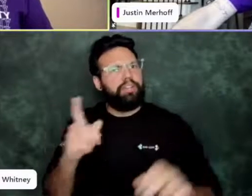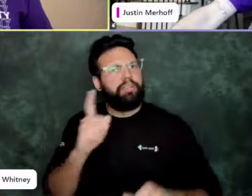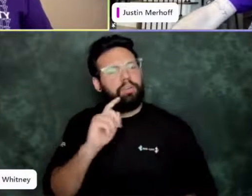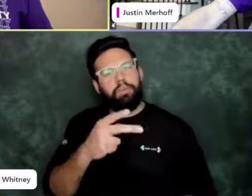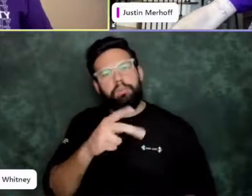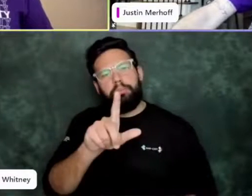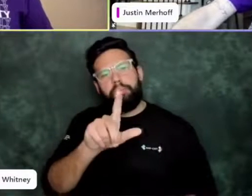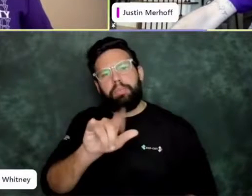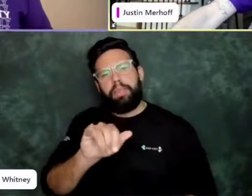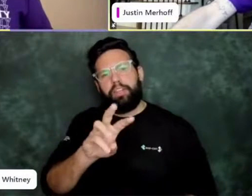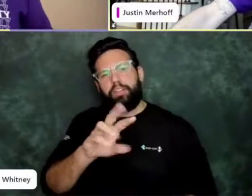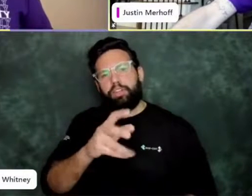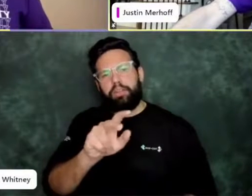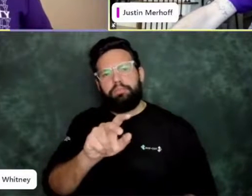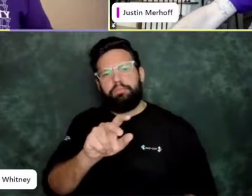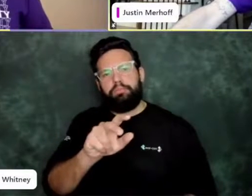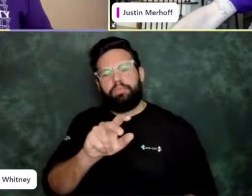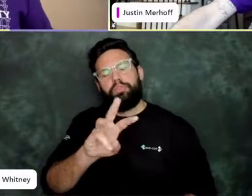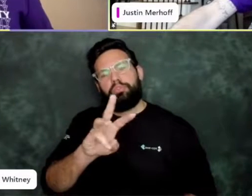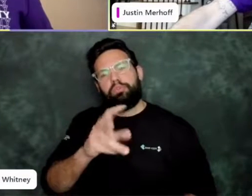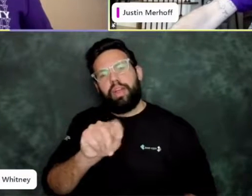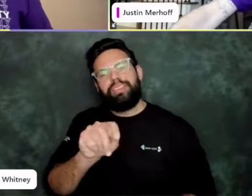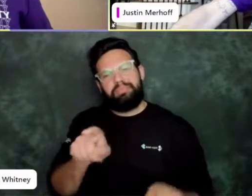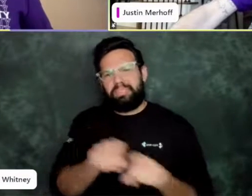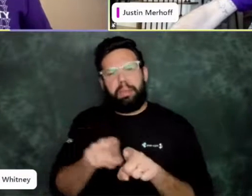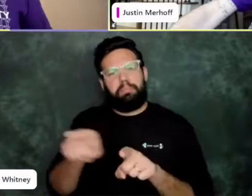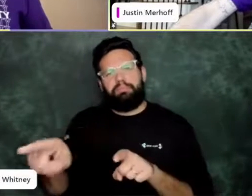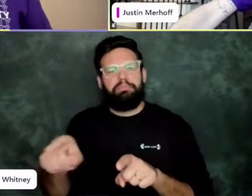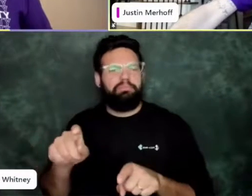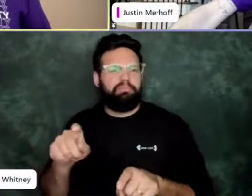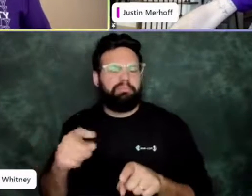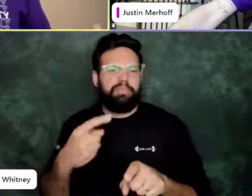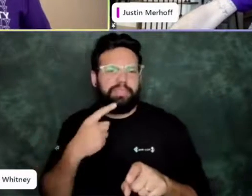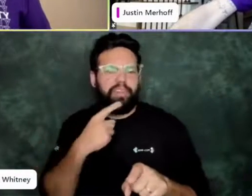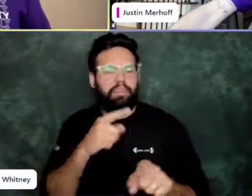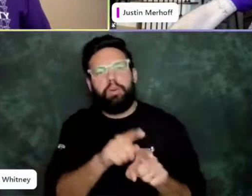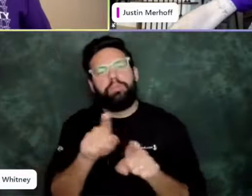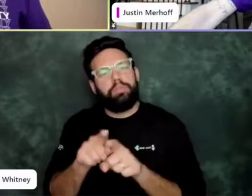in JavaScript NPM node as well as in Java.